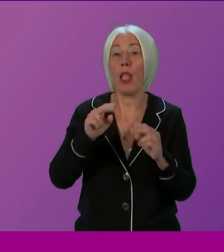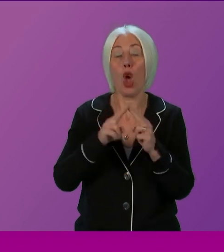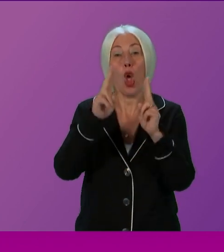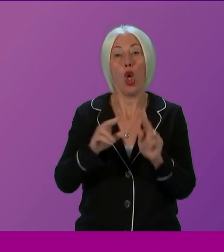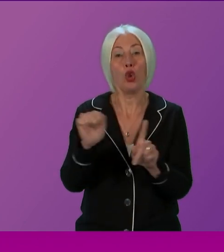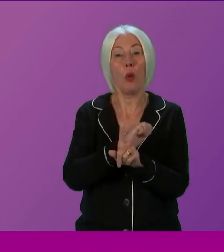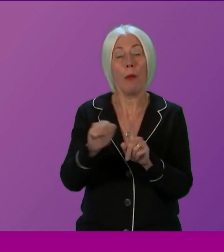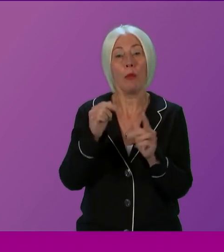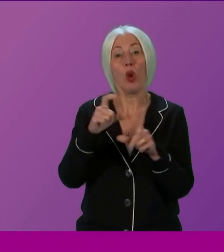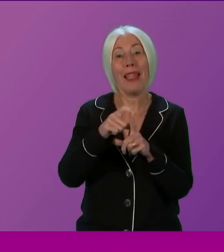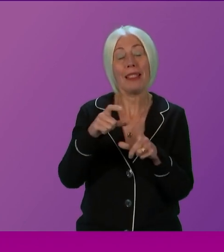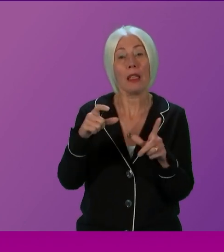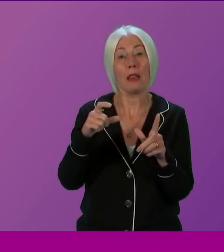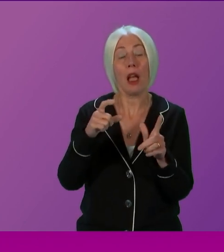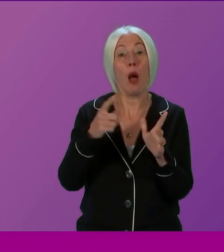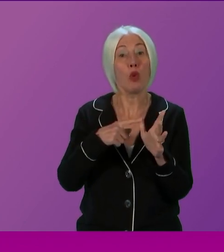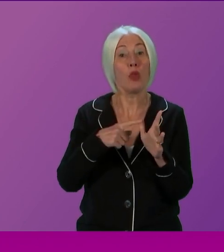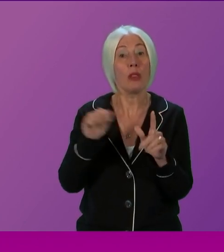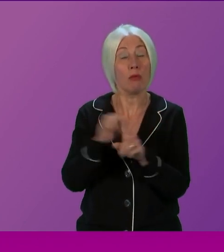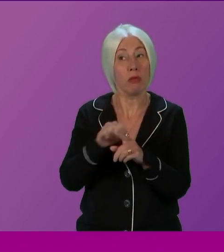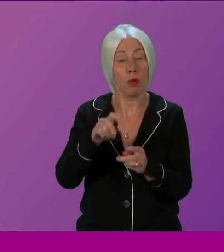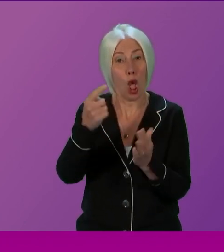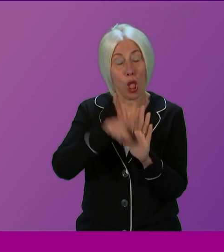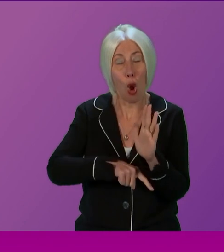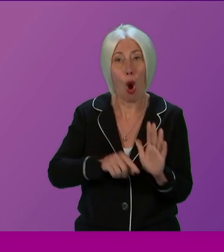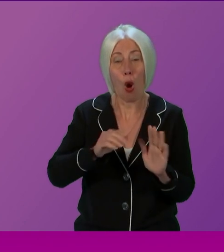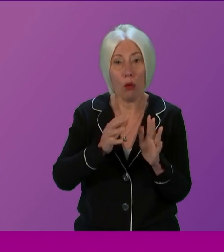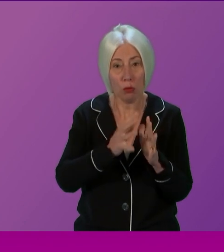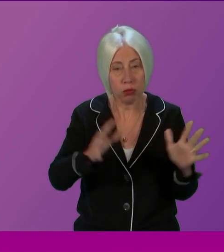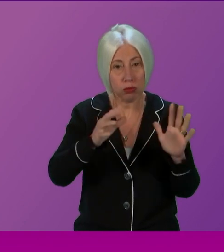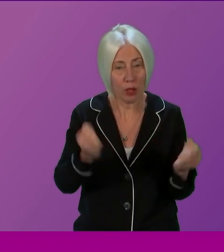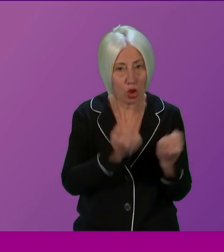Then there is transport. ScotRail is in public ownership. There are lower fares